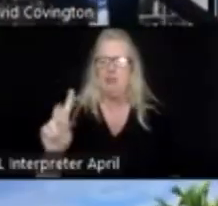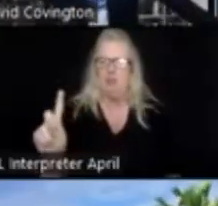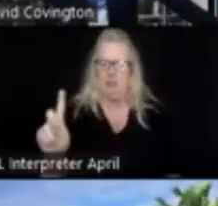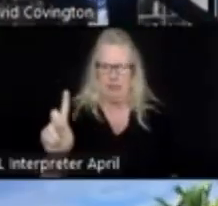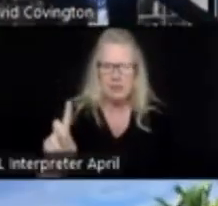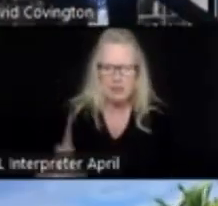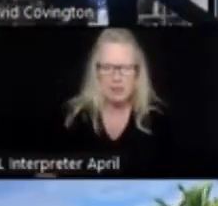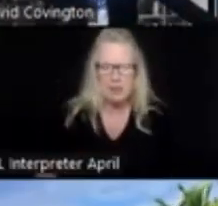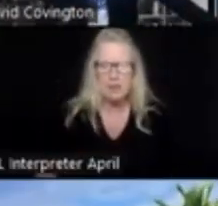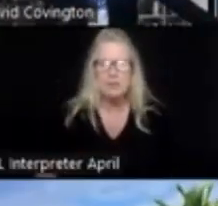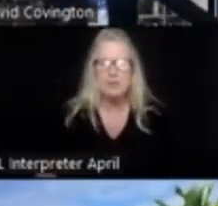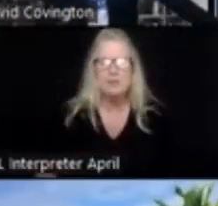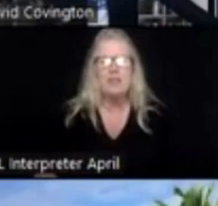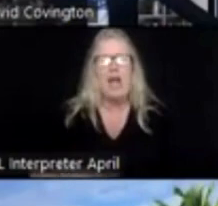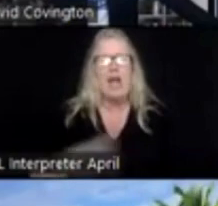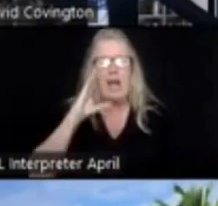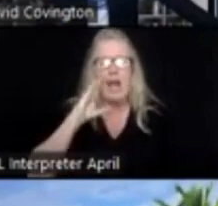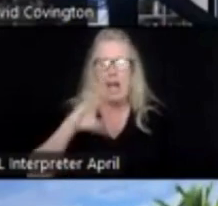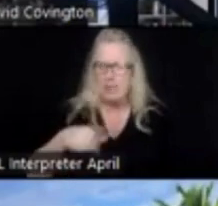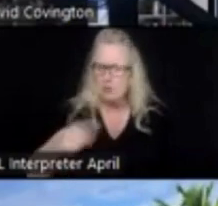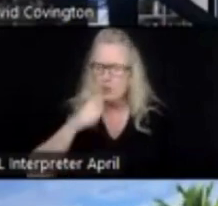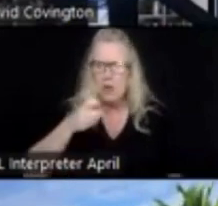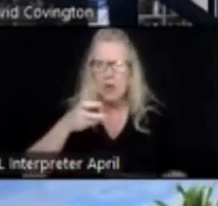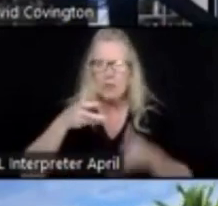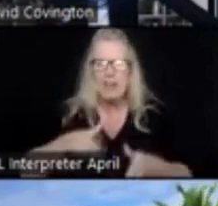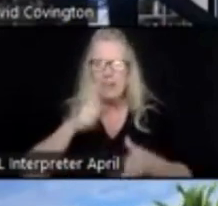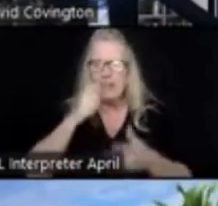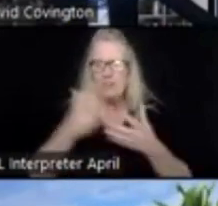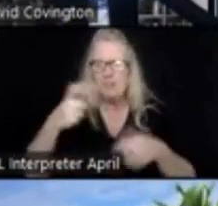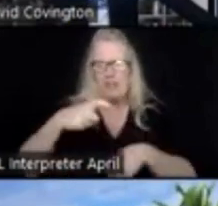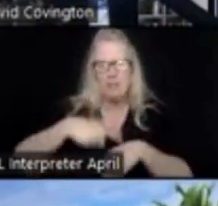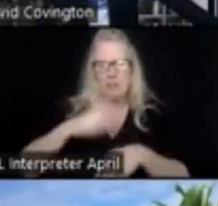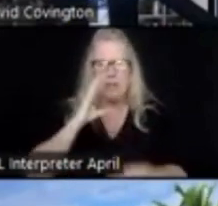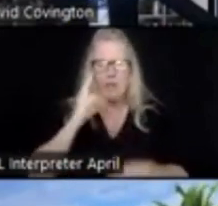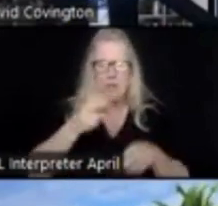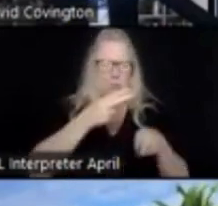I KNOW WE DON'T HAVE A LOT OF TIME.